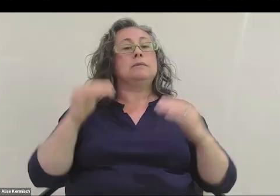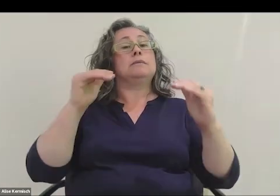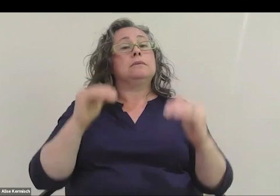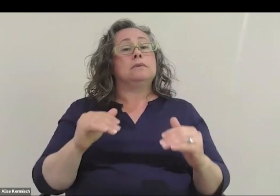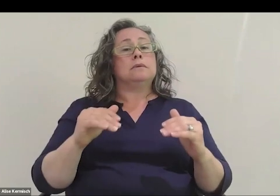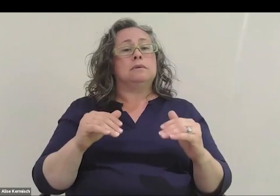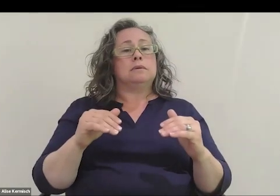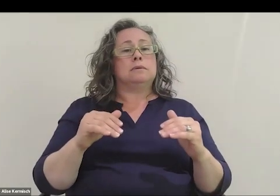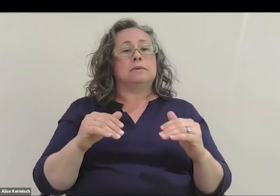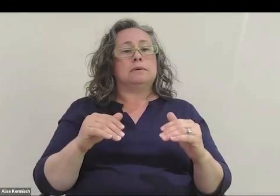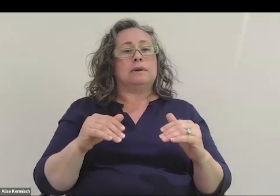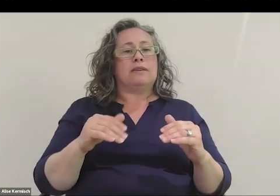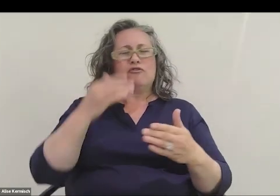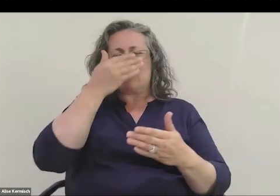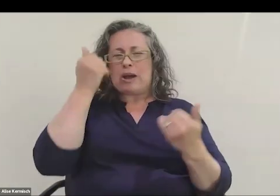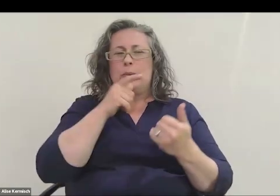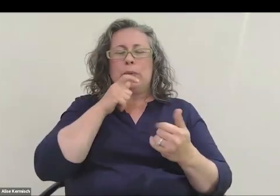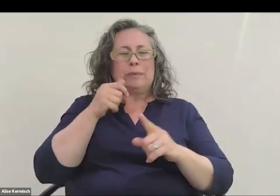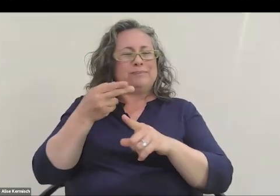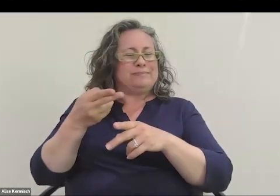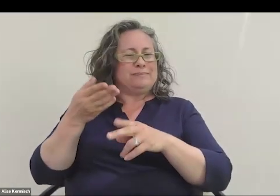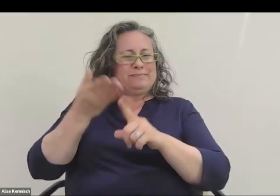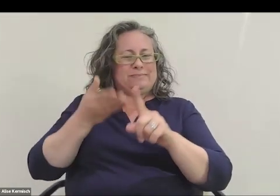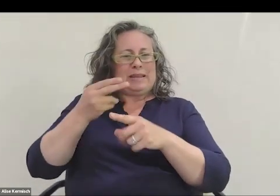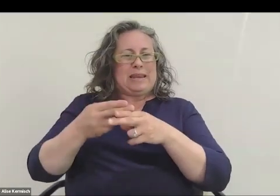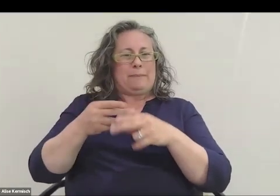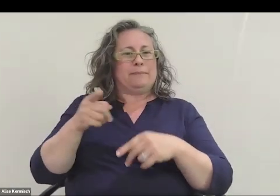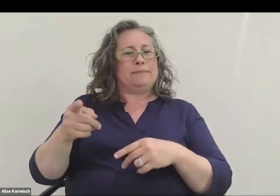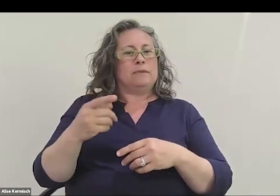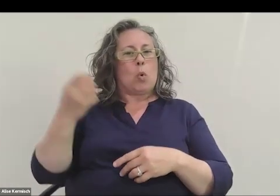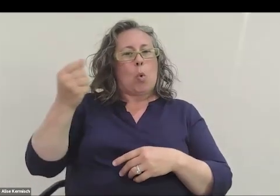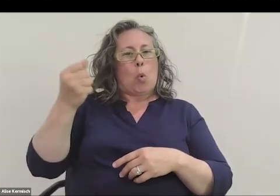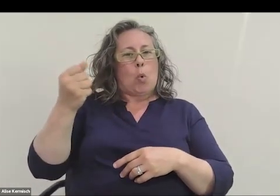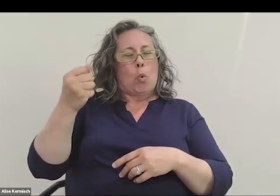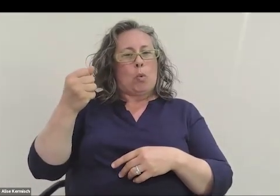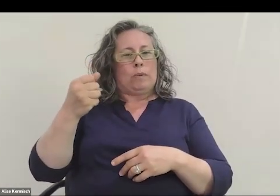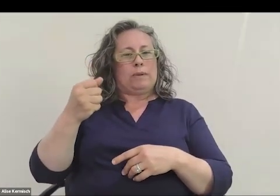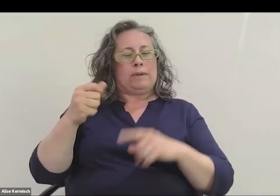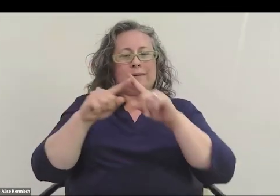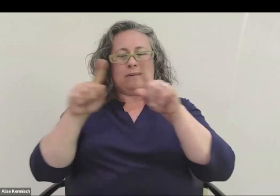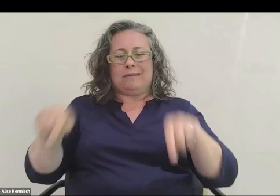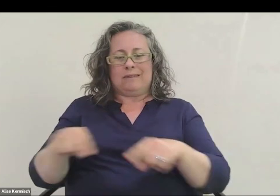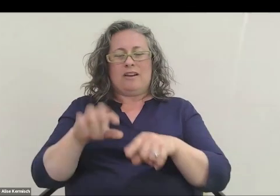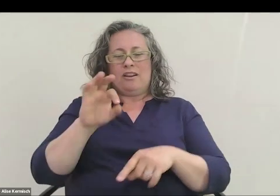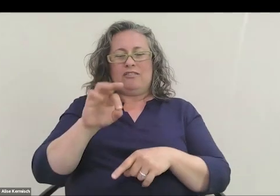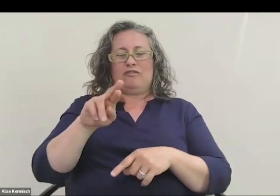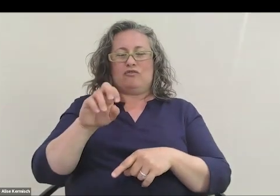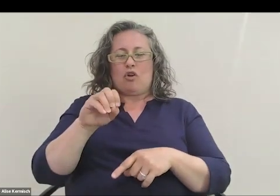I forgot this guy's name. He's holding up a box of Kellogg's Frosted Flakes with marshmallows, which I think was super imposed